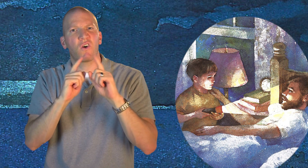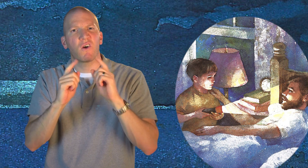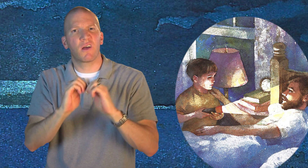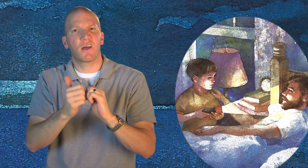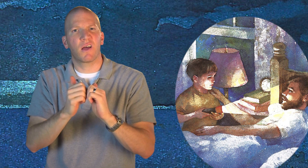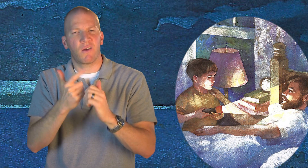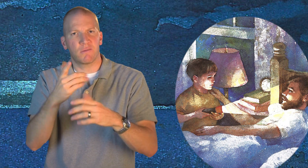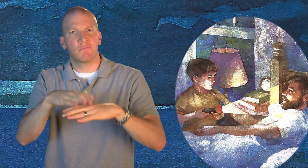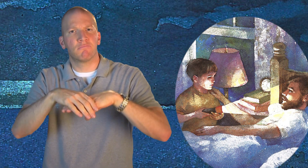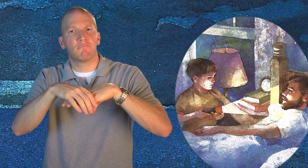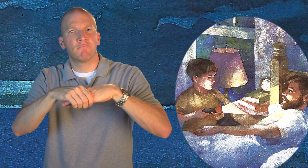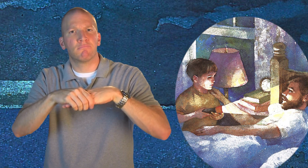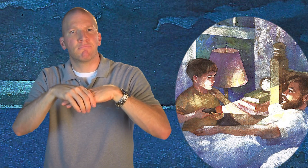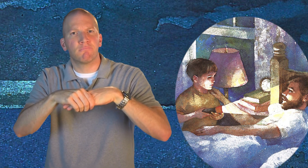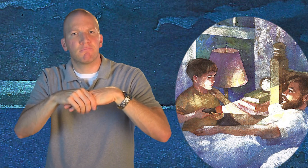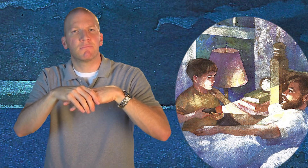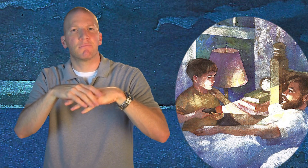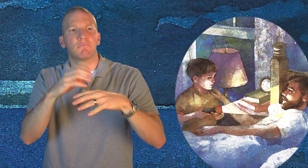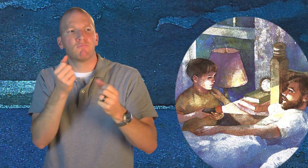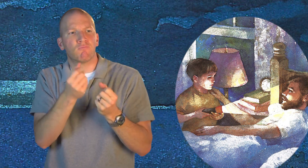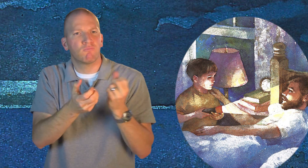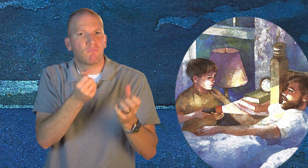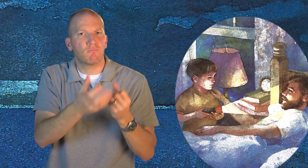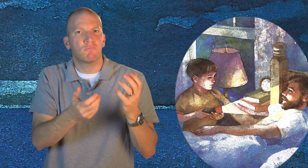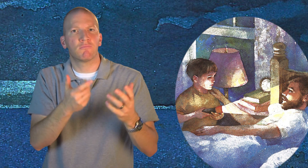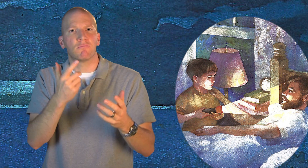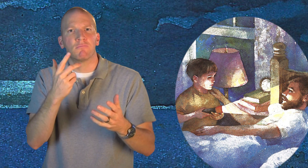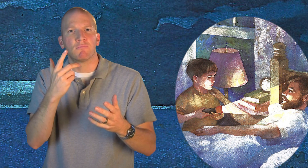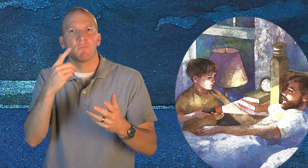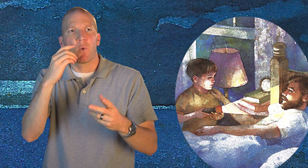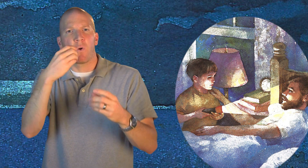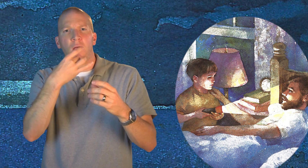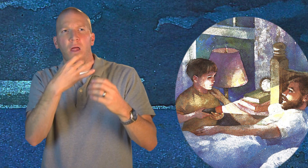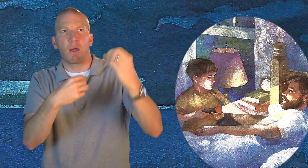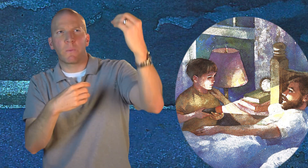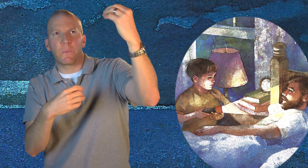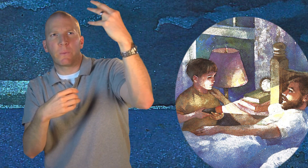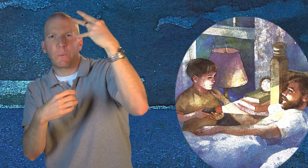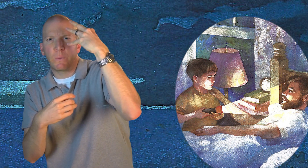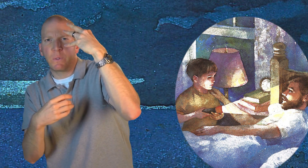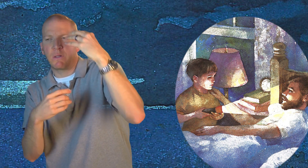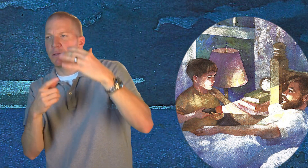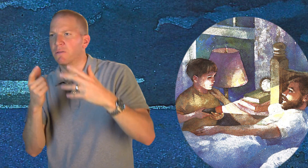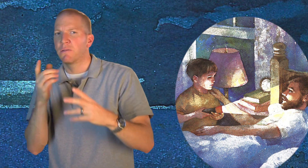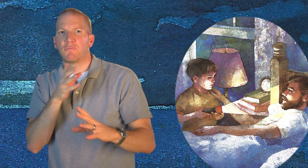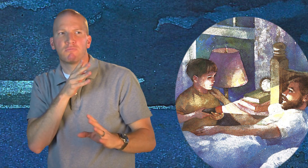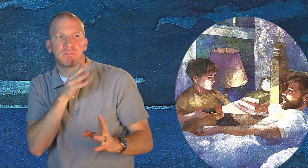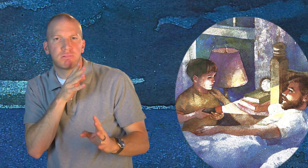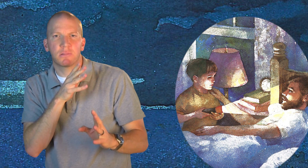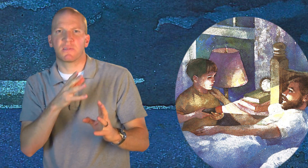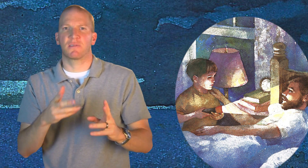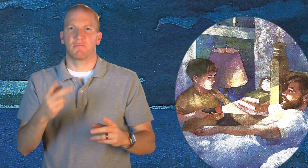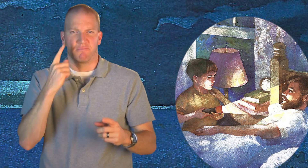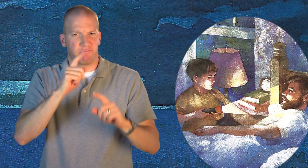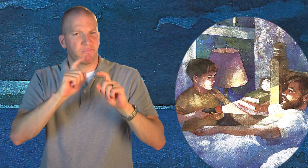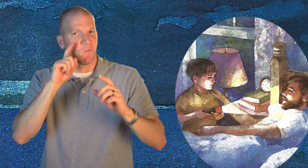by squeezing each other's hands, by signing, and when it was light by speaking